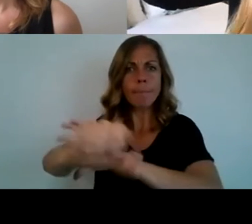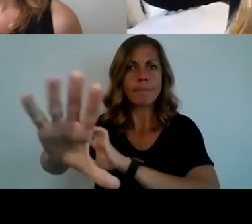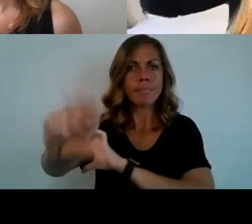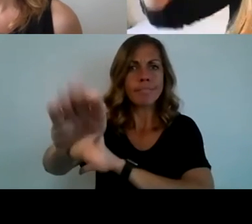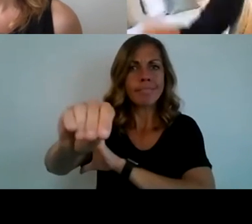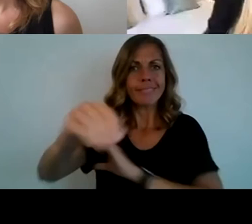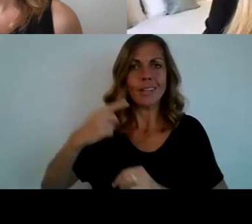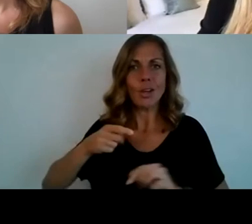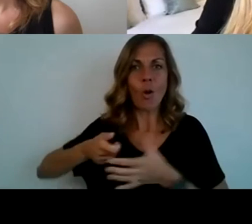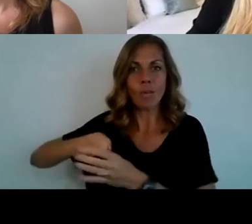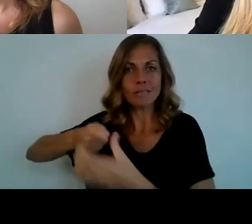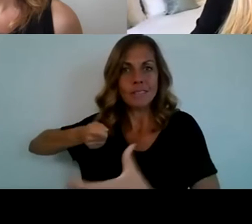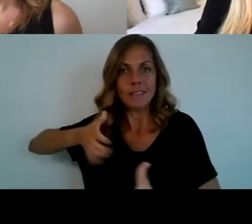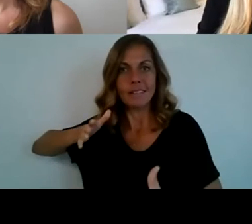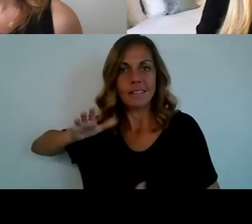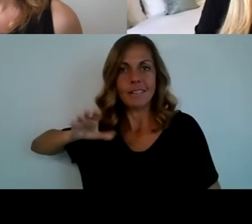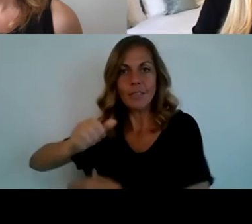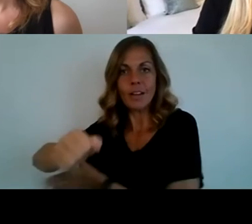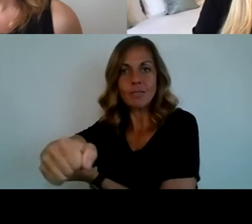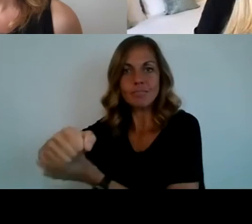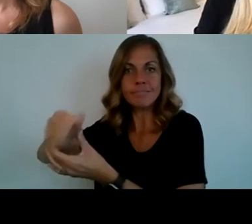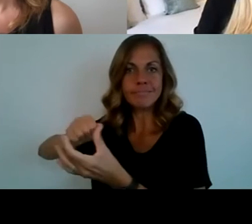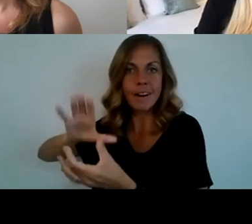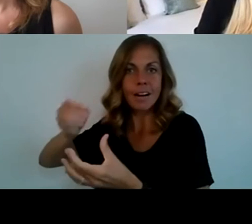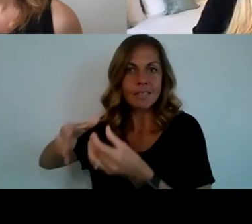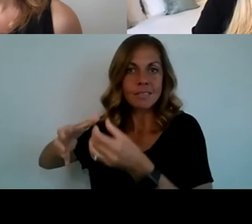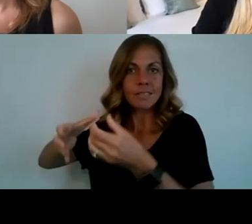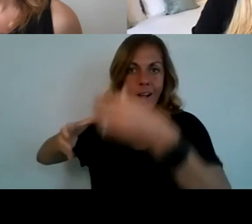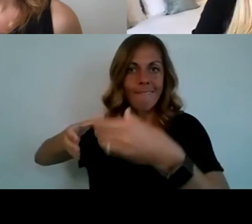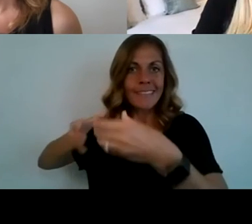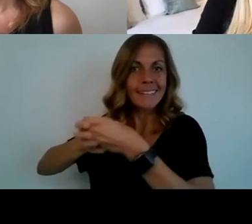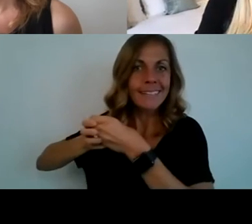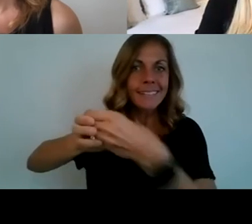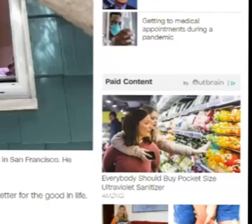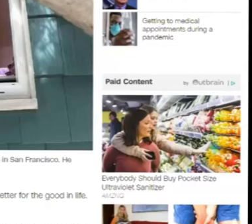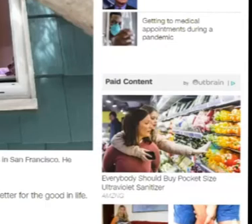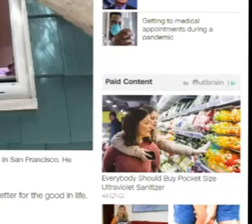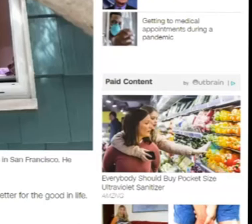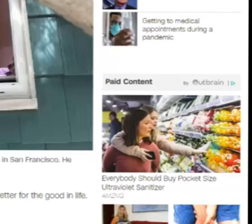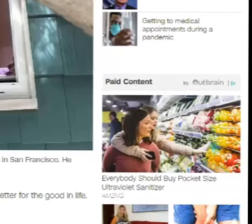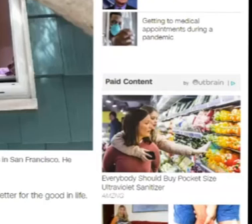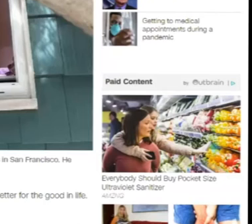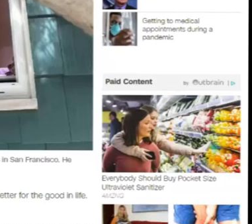out of the window from the kid's toy box. We have been having some fun.